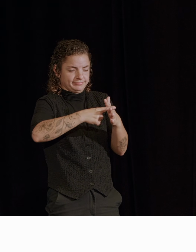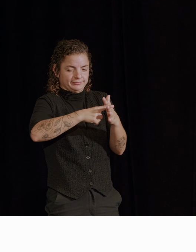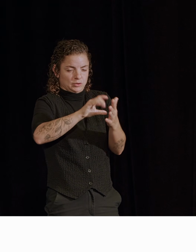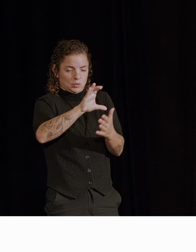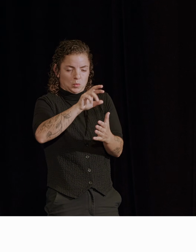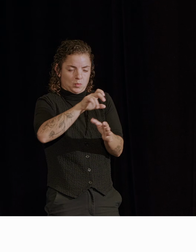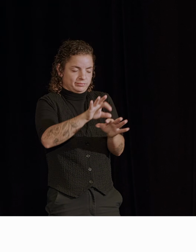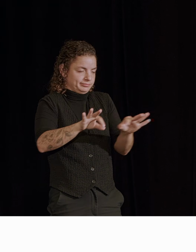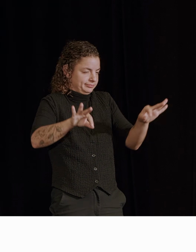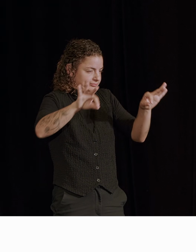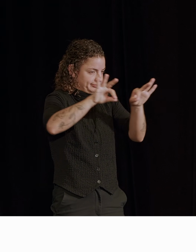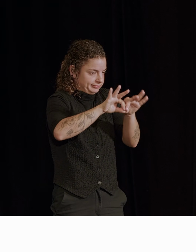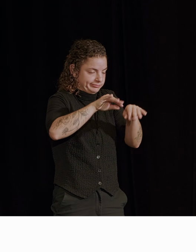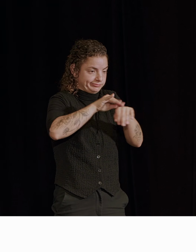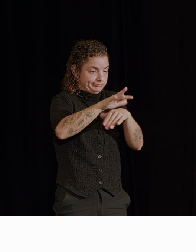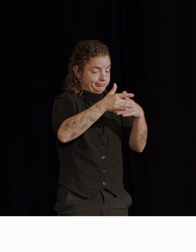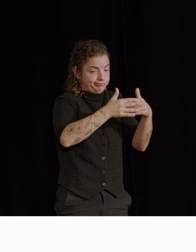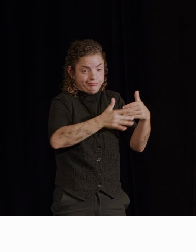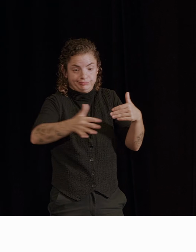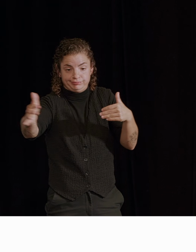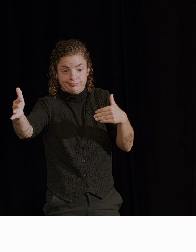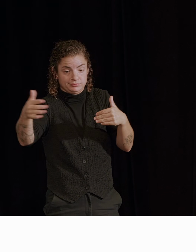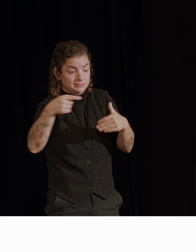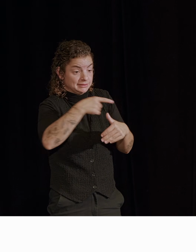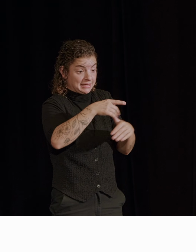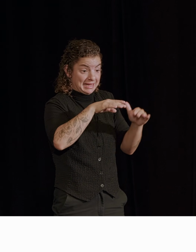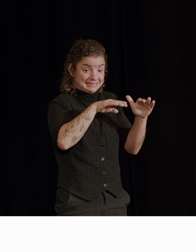tech. And they wouldn't have happened, or at least they wouldn't have happened when they did,